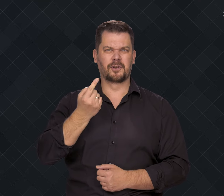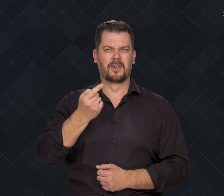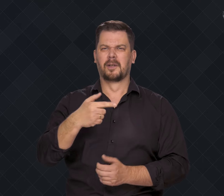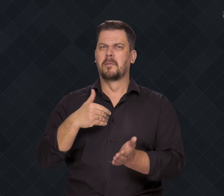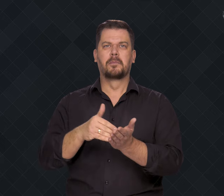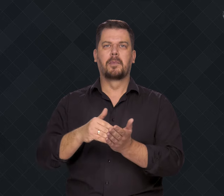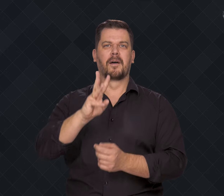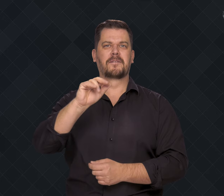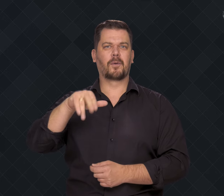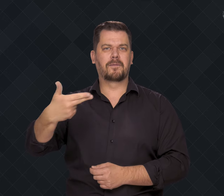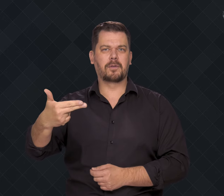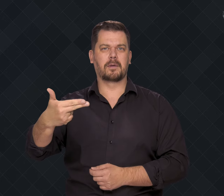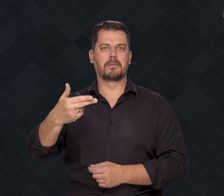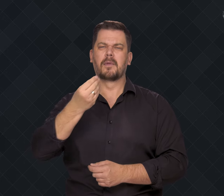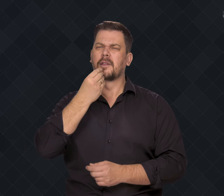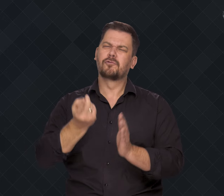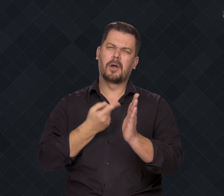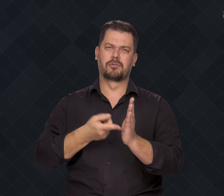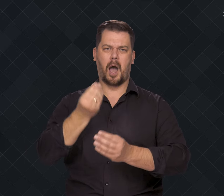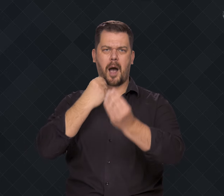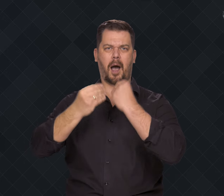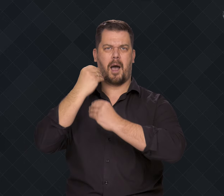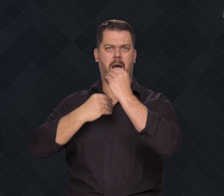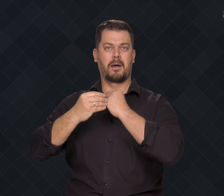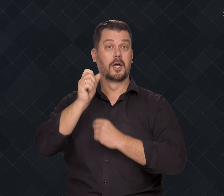and that carbohydrates must be eaten, preferably often,